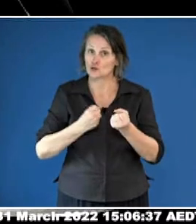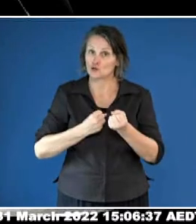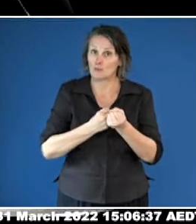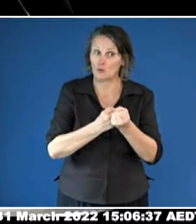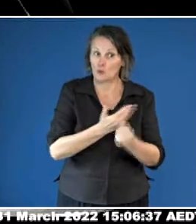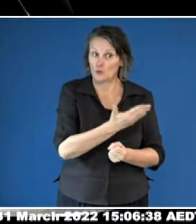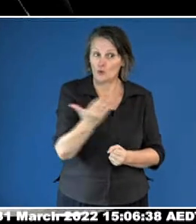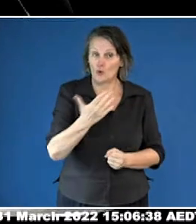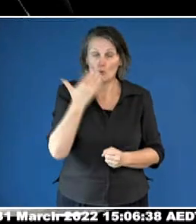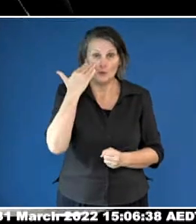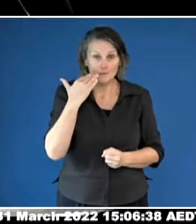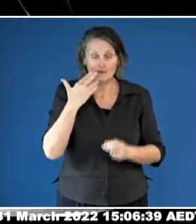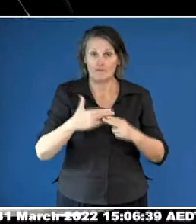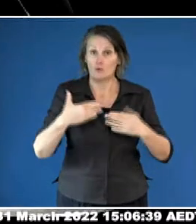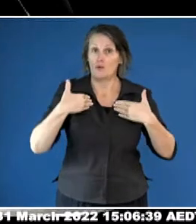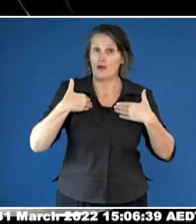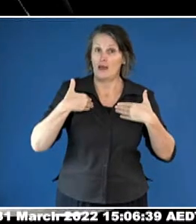reproductive and sexual assault health for women and girls with disability.